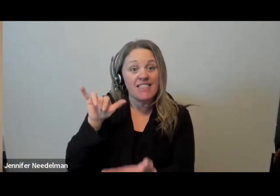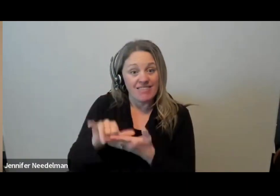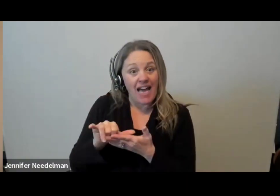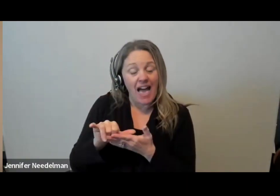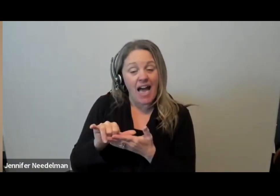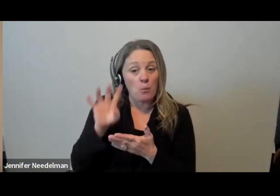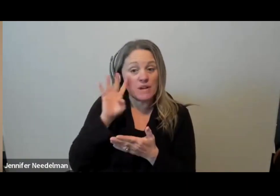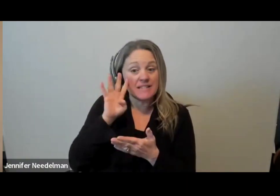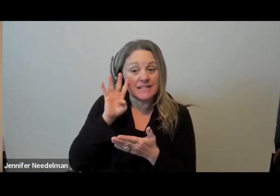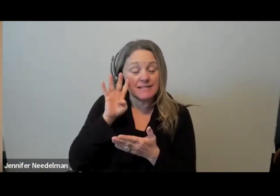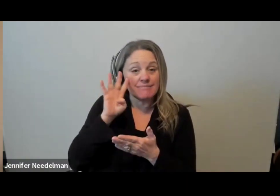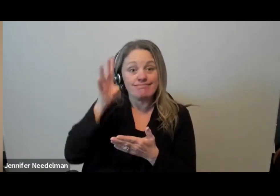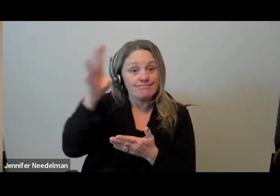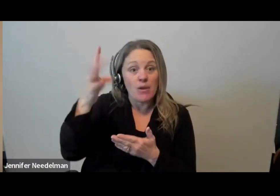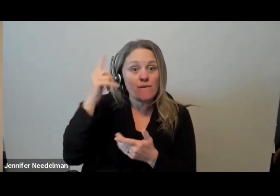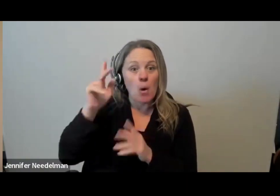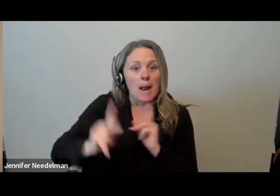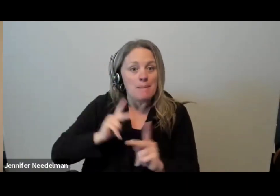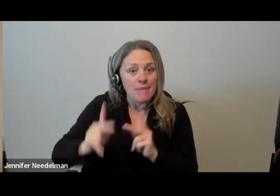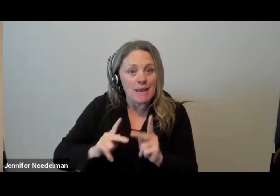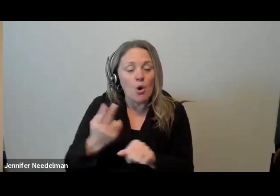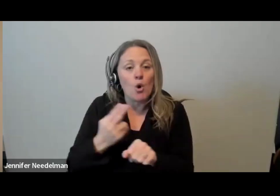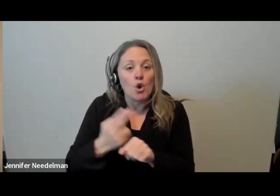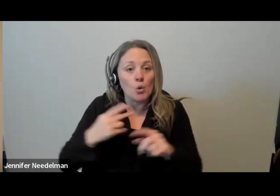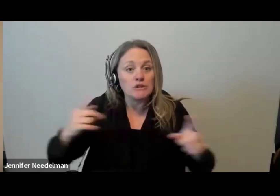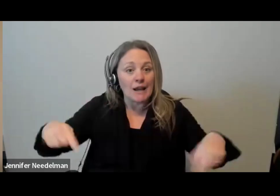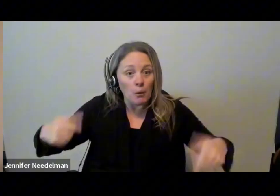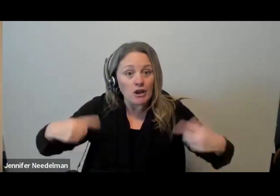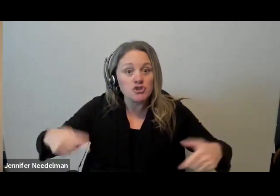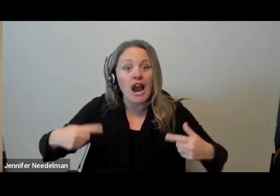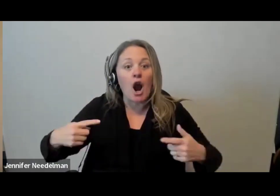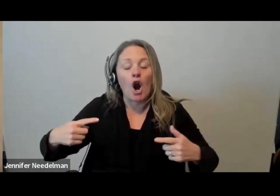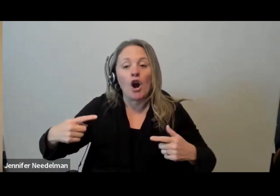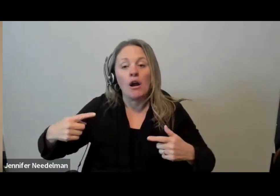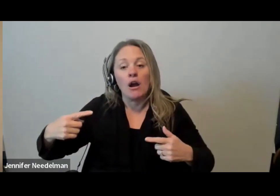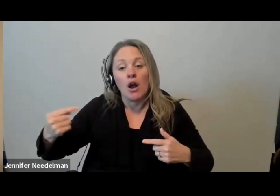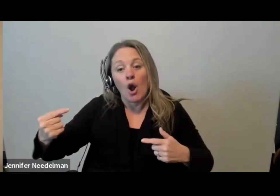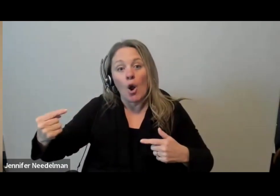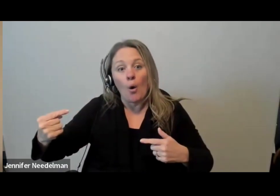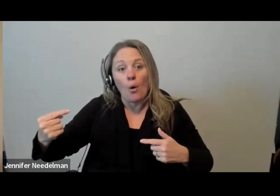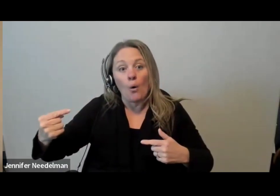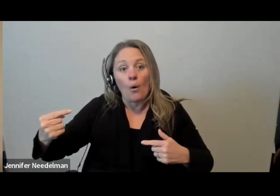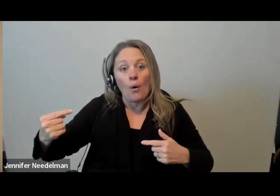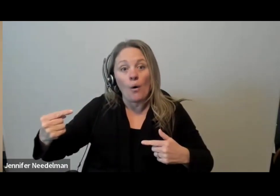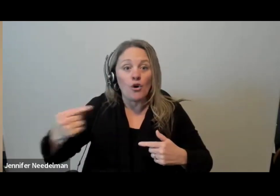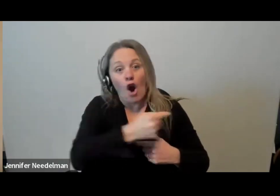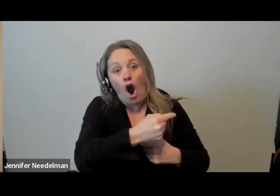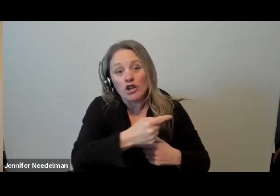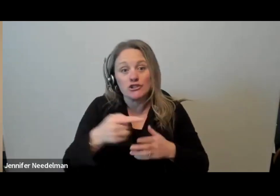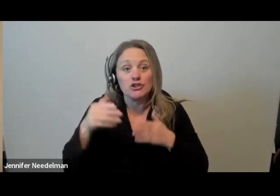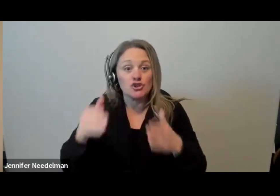and wheelchairs be able to go across streets easier because if there's just a hard curb that's gonna be a pain